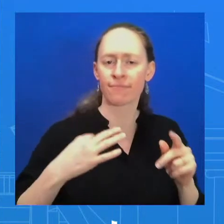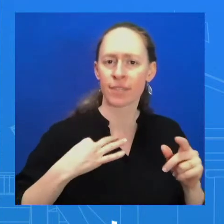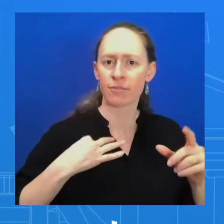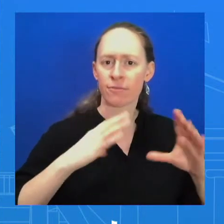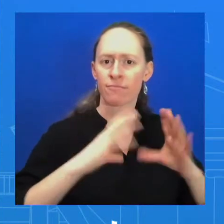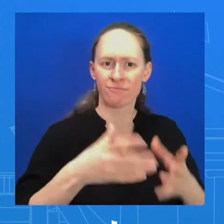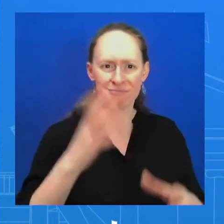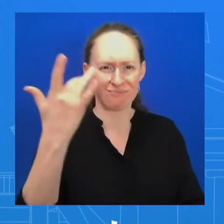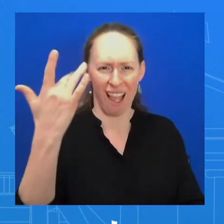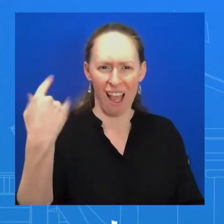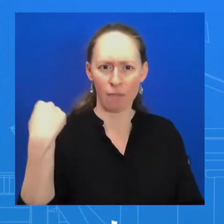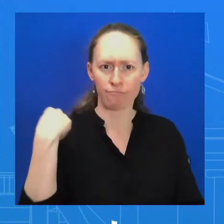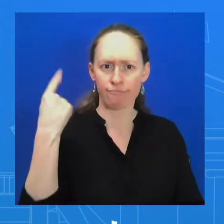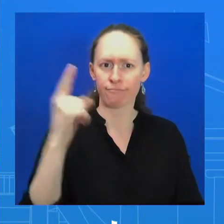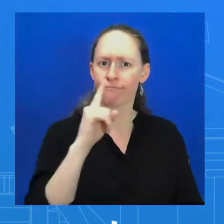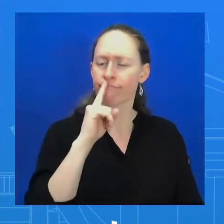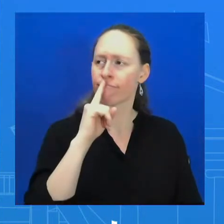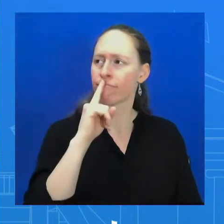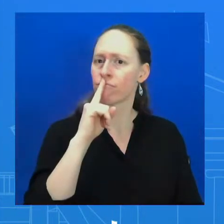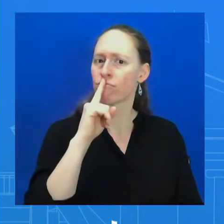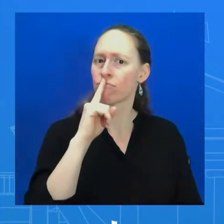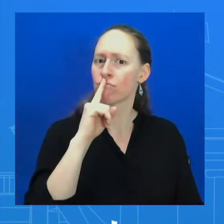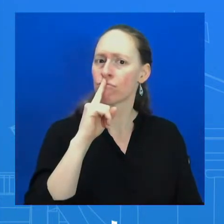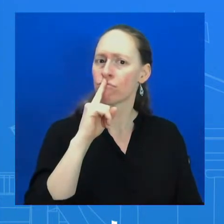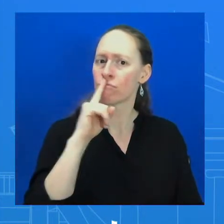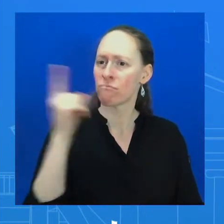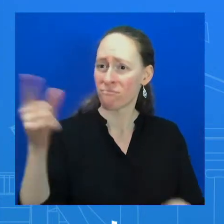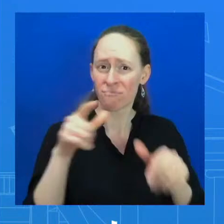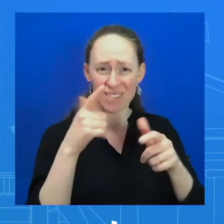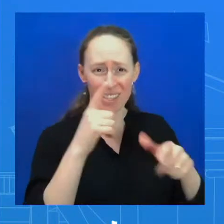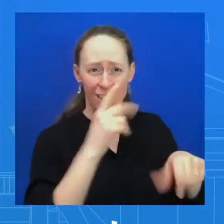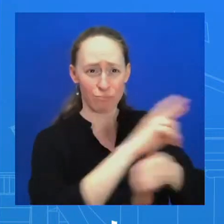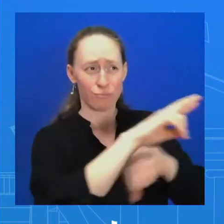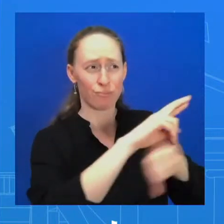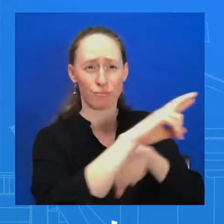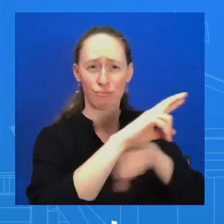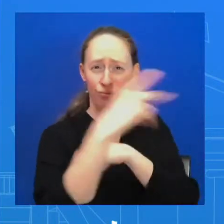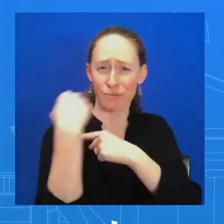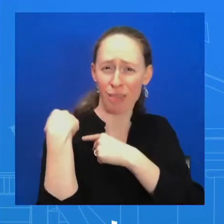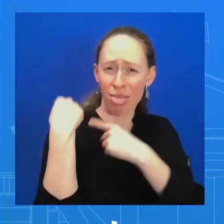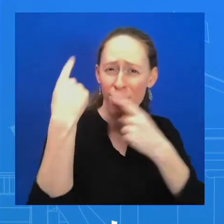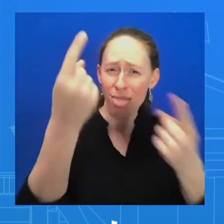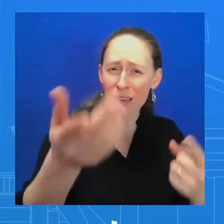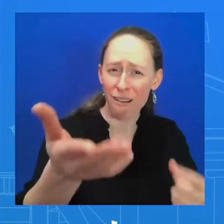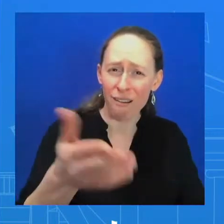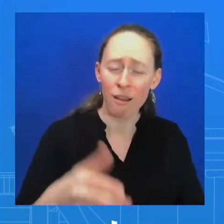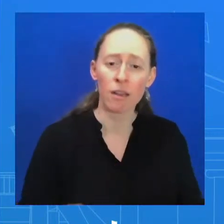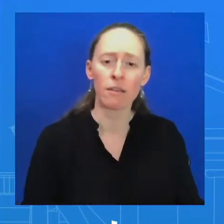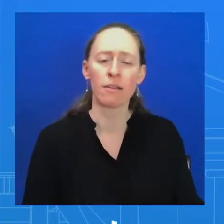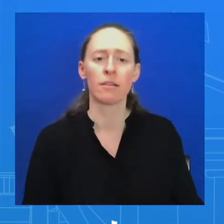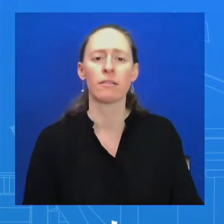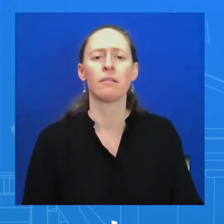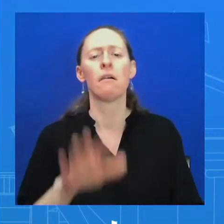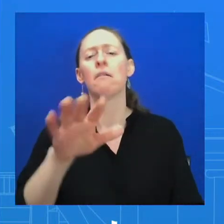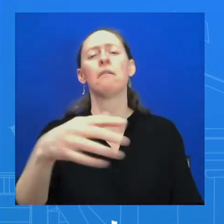So, beyond -- Ms. Jean-Pierre: So, I want to be clear: It's -- it's not me referring to that. This is the President's statement. I'm just lifting up the statement from last night -- The Press: Yeah, I understand.